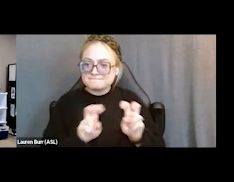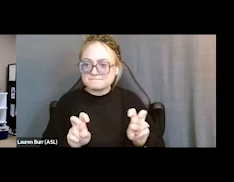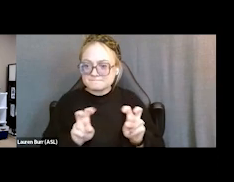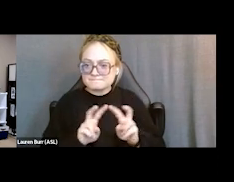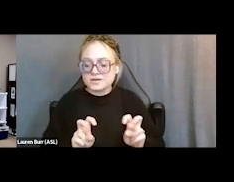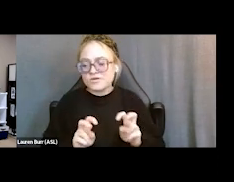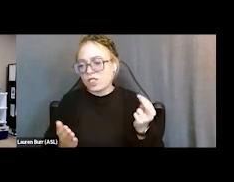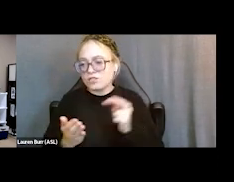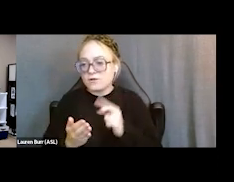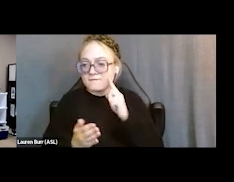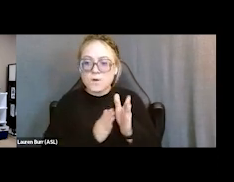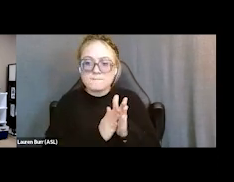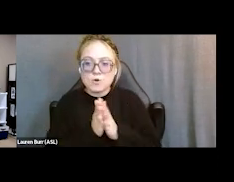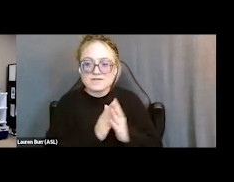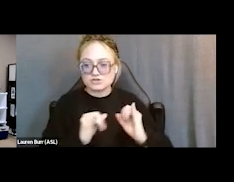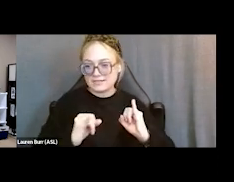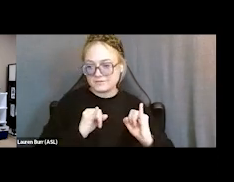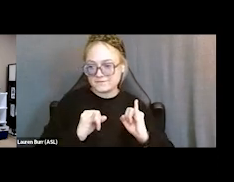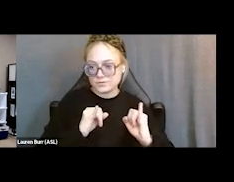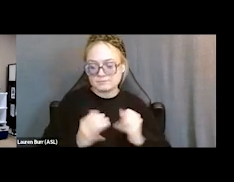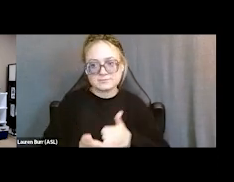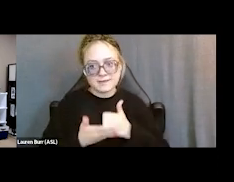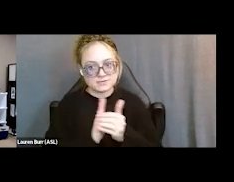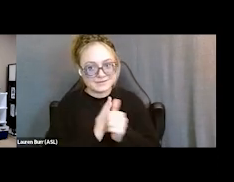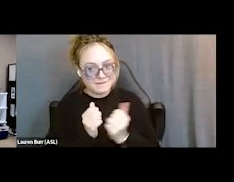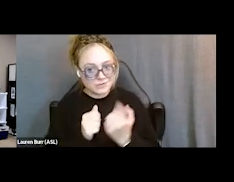It's a really helpful skill that everybody could use in almost every context.